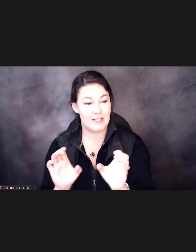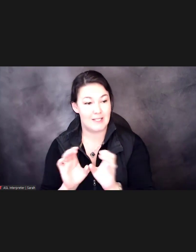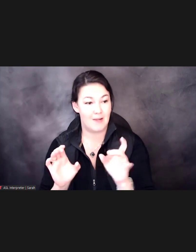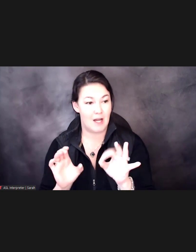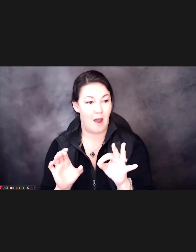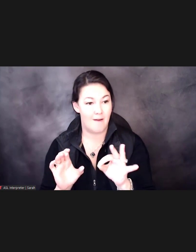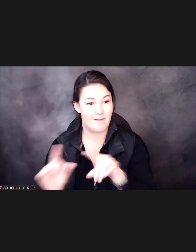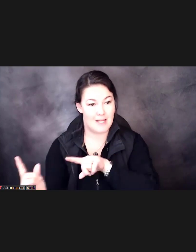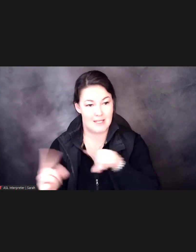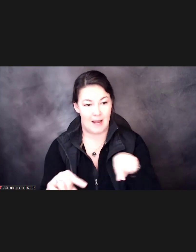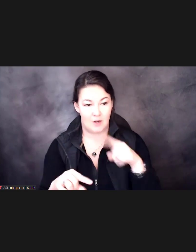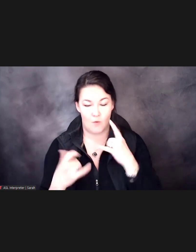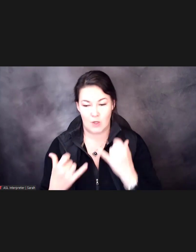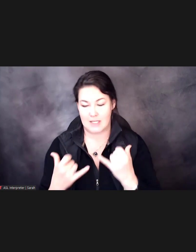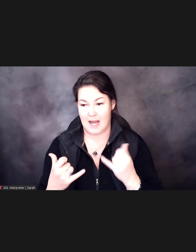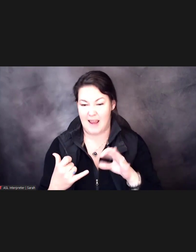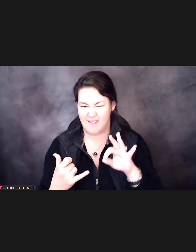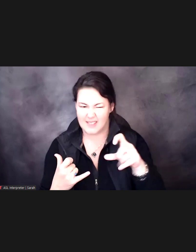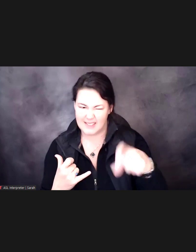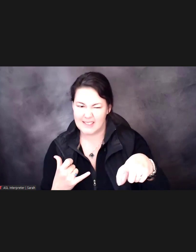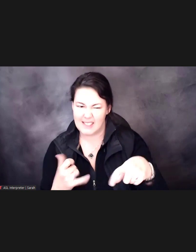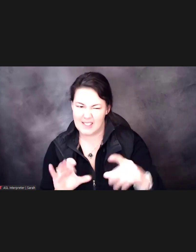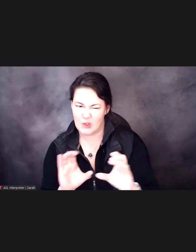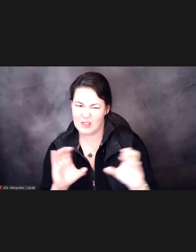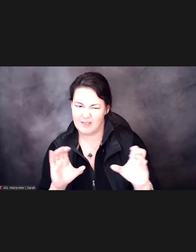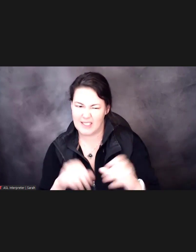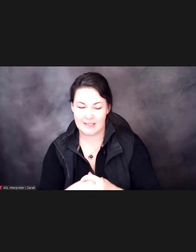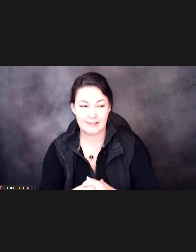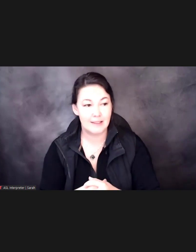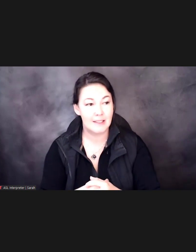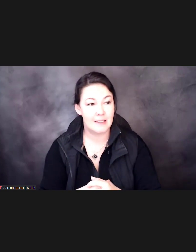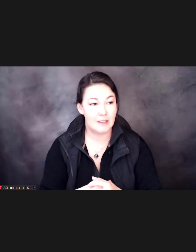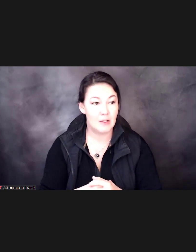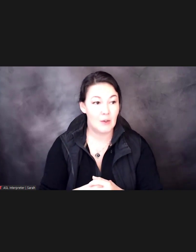attendance at today's webinar, if you need one of those.